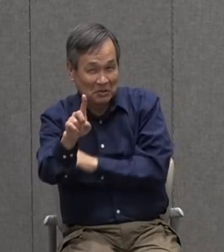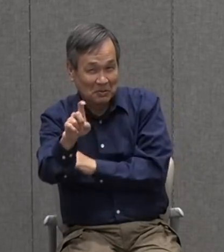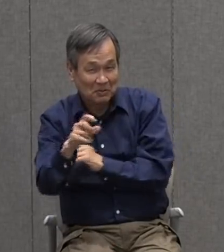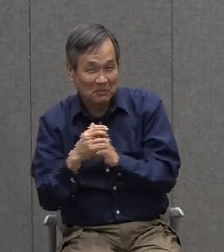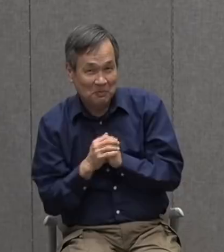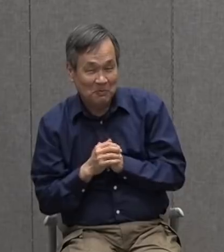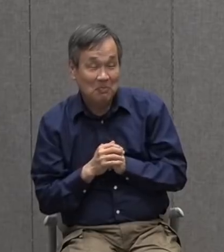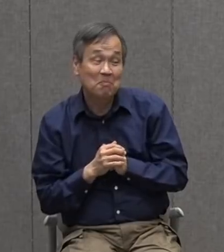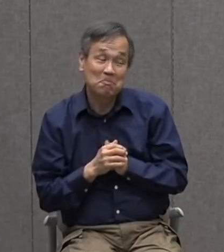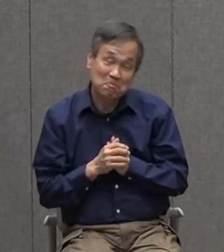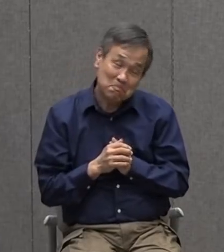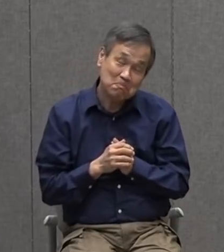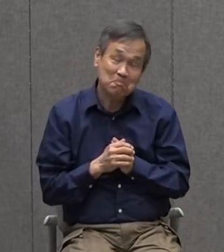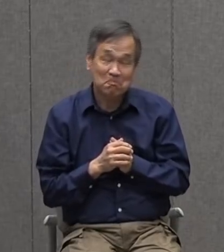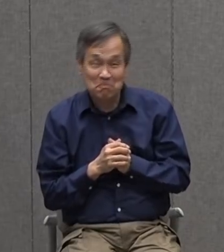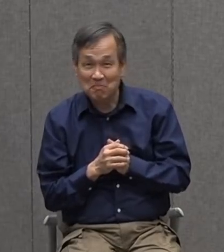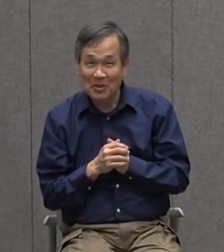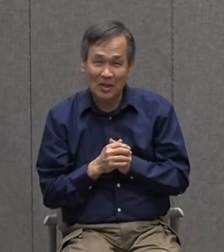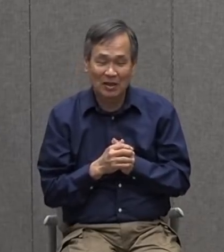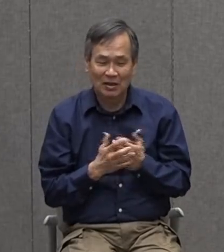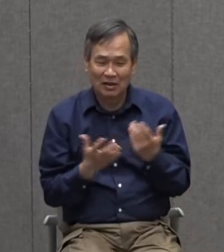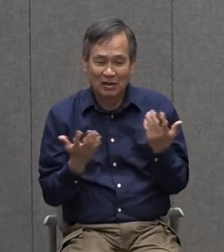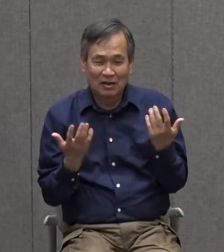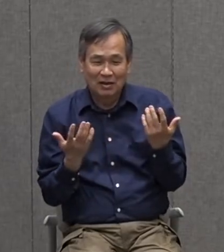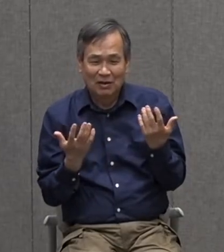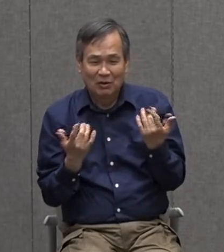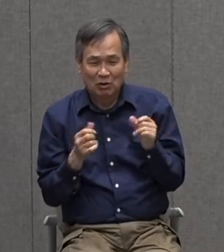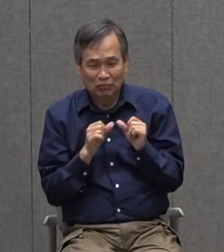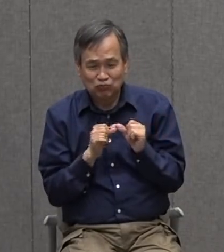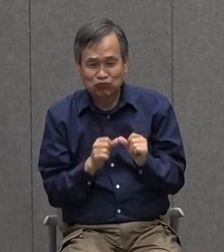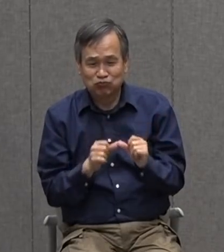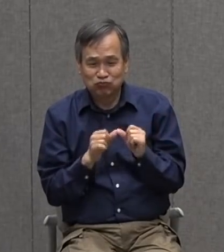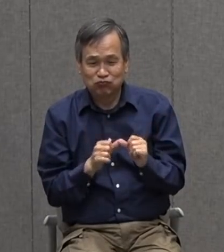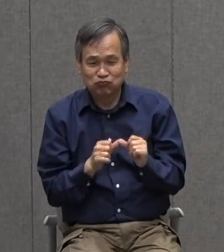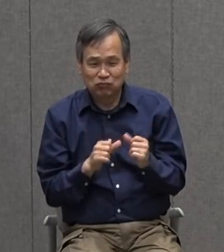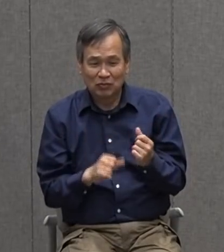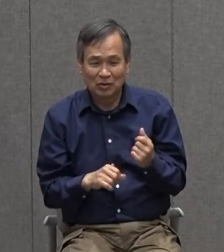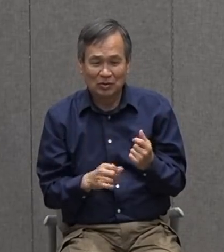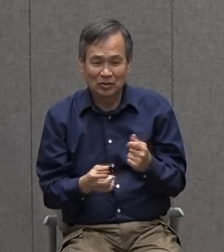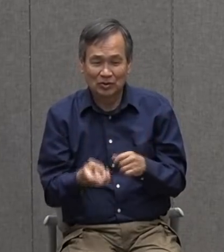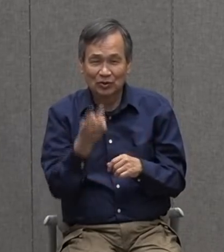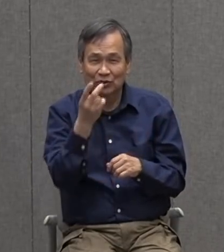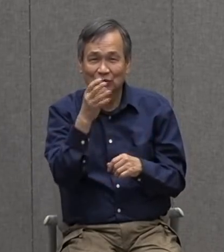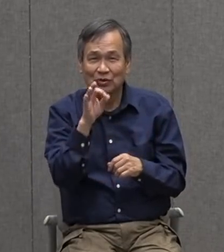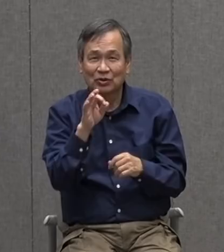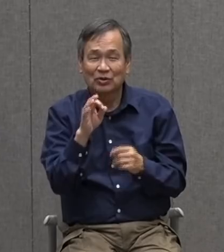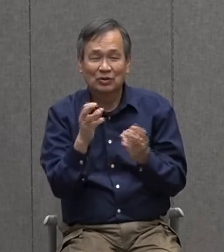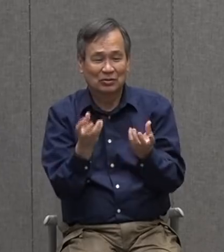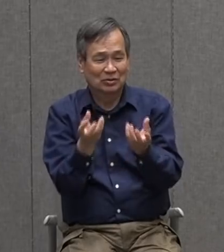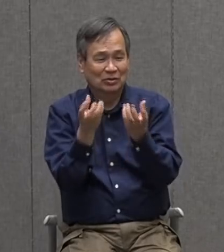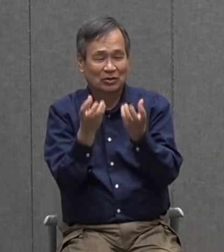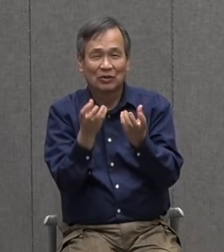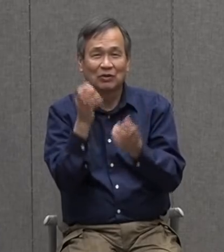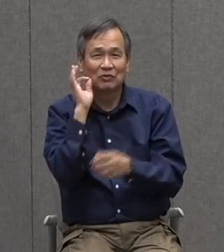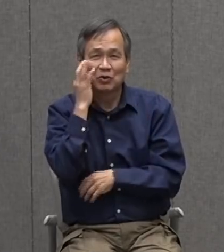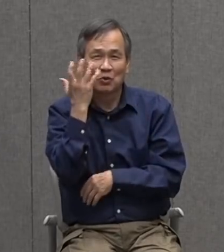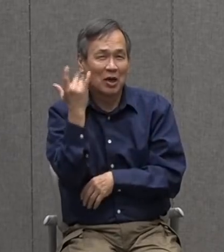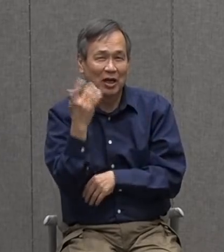Right, he's why would he just keep doing this and only having the two fruits. Let's see if that's true, let's see if that happens.